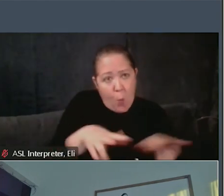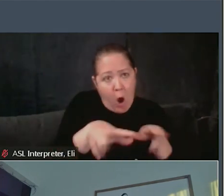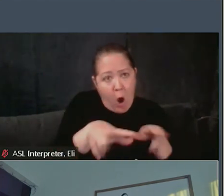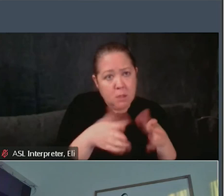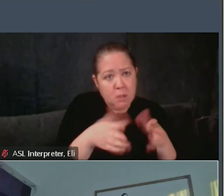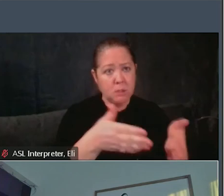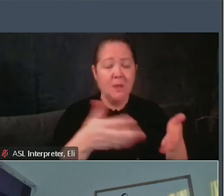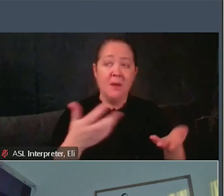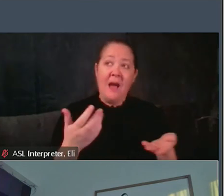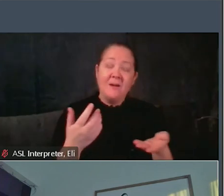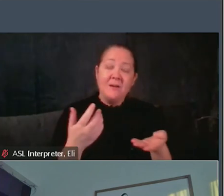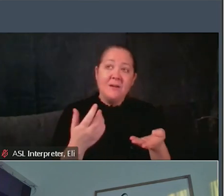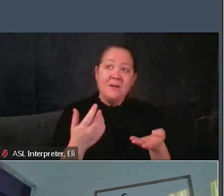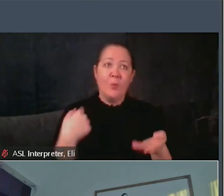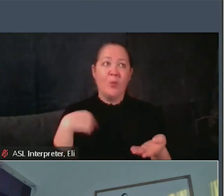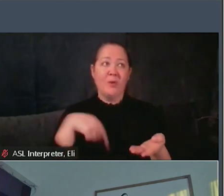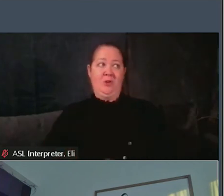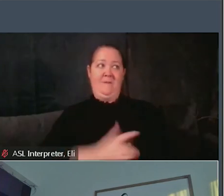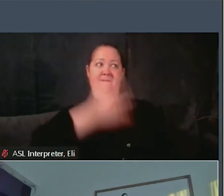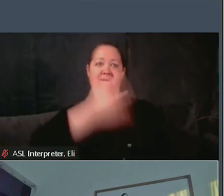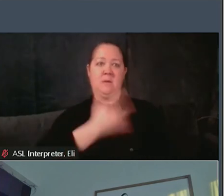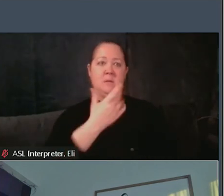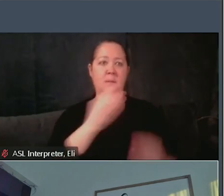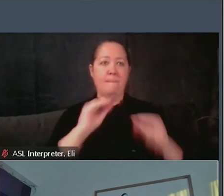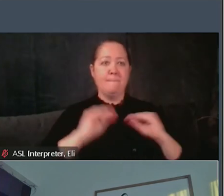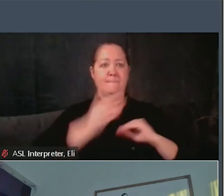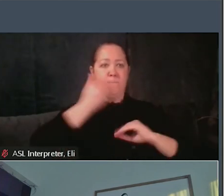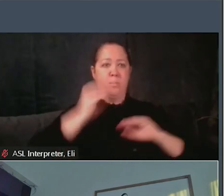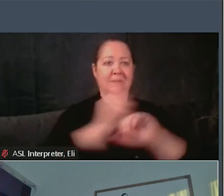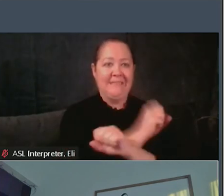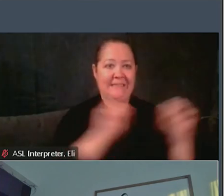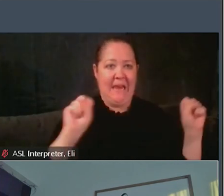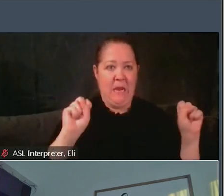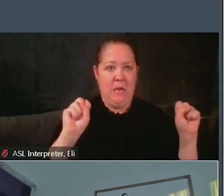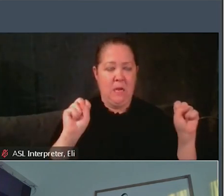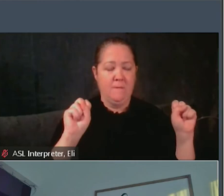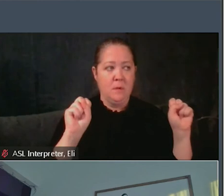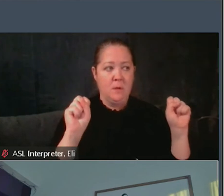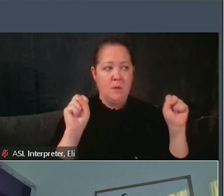we could safely walk in our area and not be, not have worry of being followed.